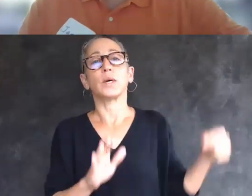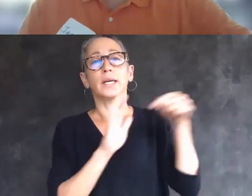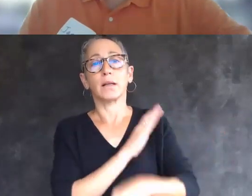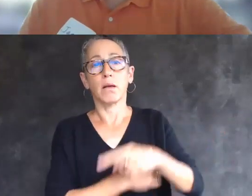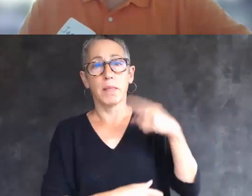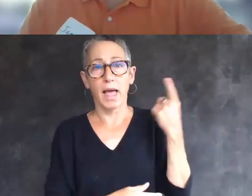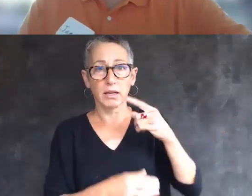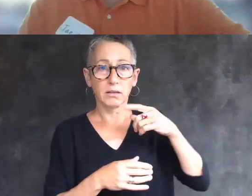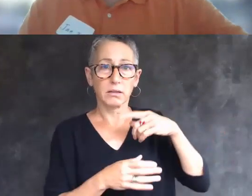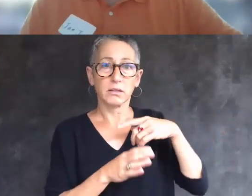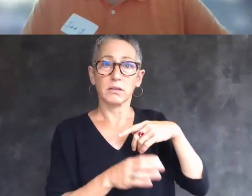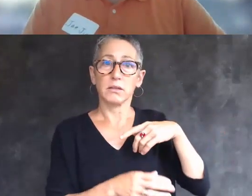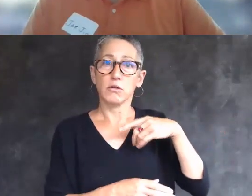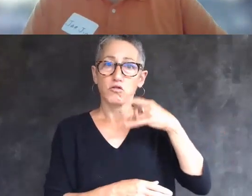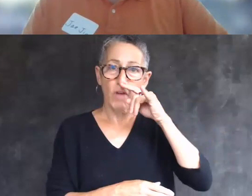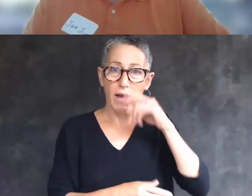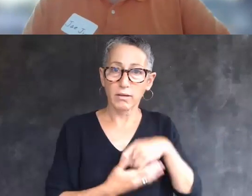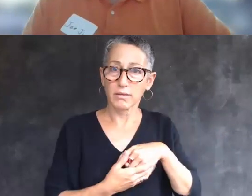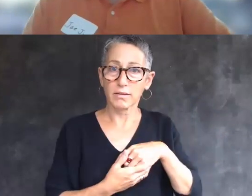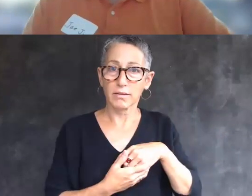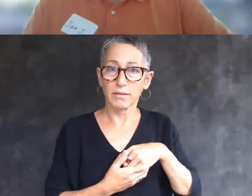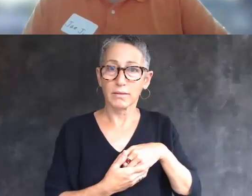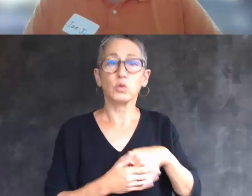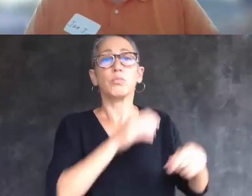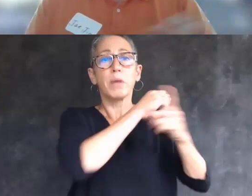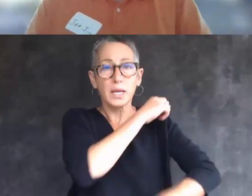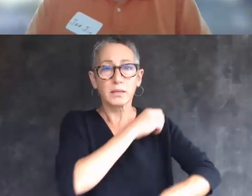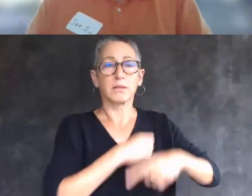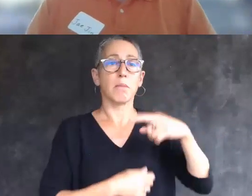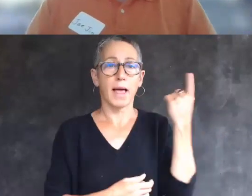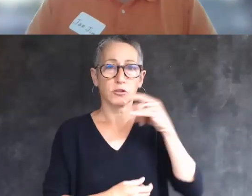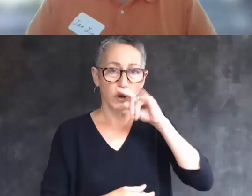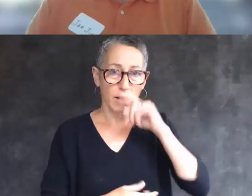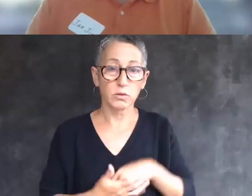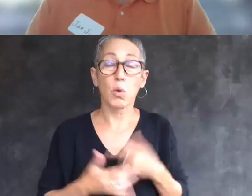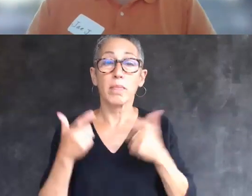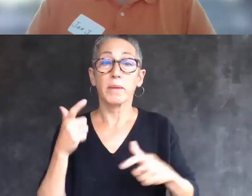It was a made for them. And so the biggest barrier to public safety in this system is the fact that